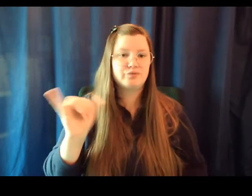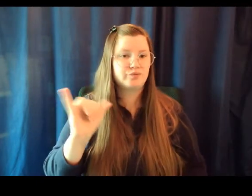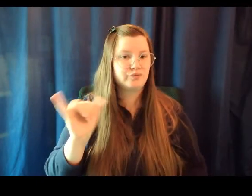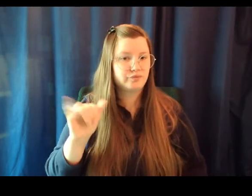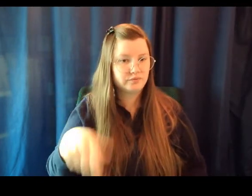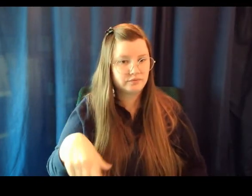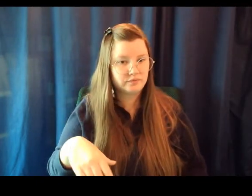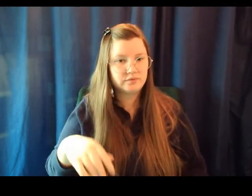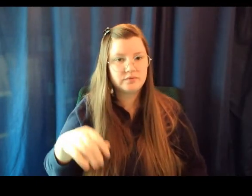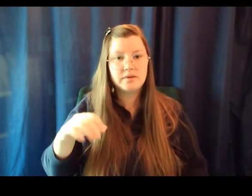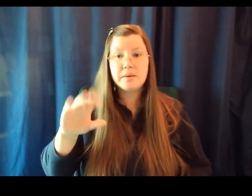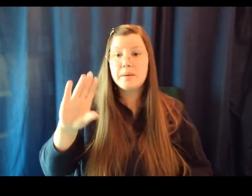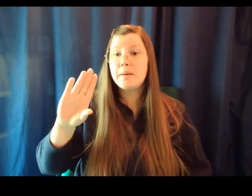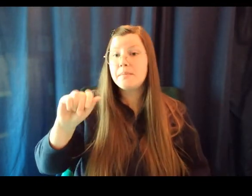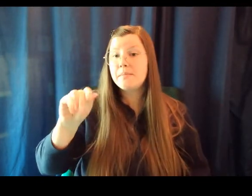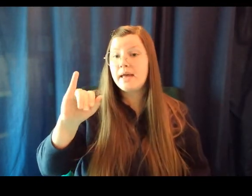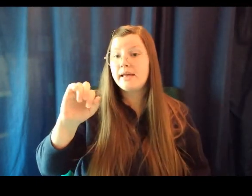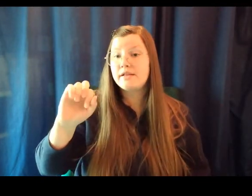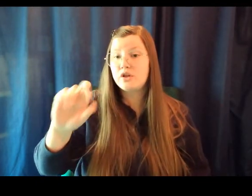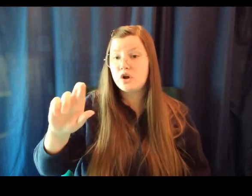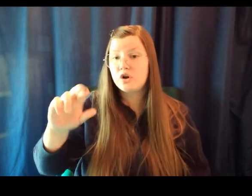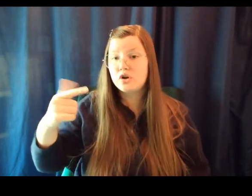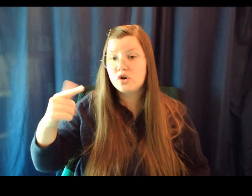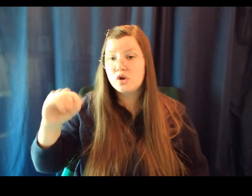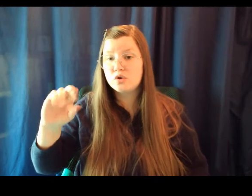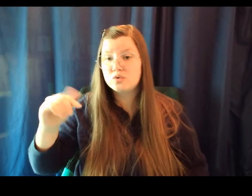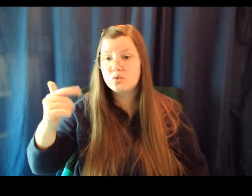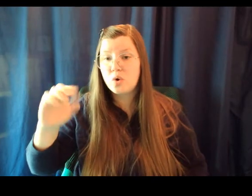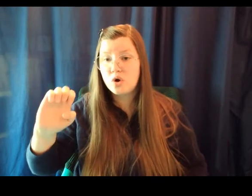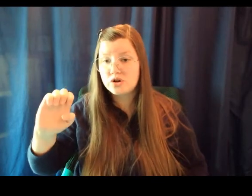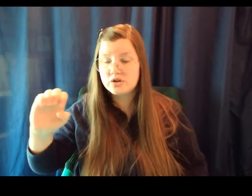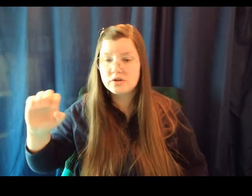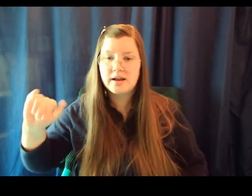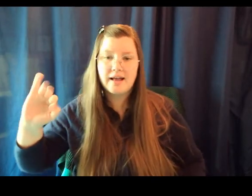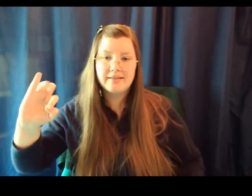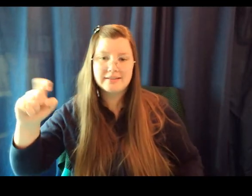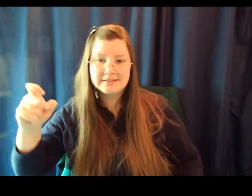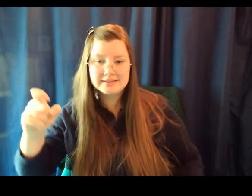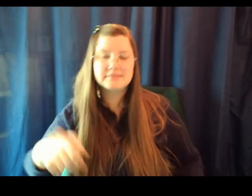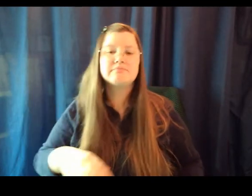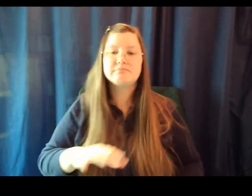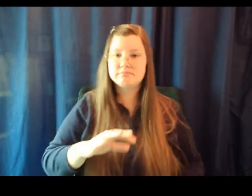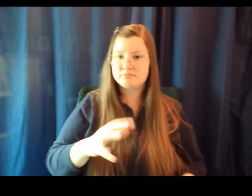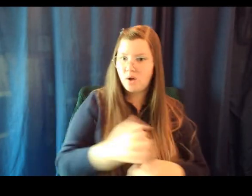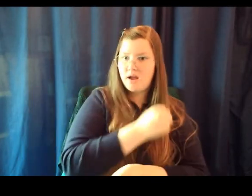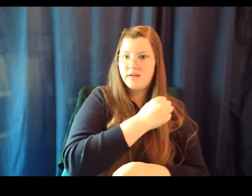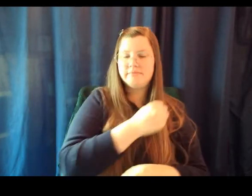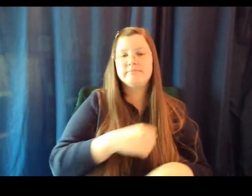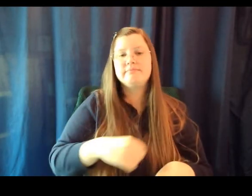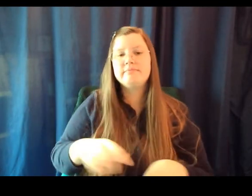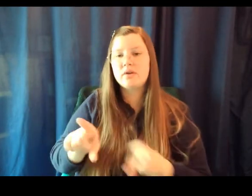Quintans, Alex Rapelje, and winning by pinning their opponent: Reece LeCompte, Justus Whittaker,